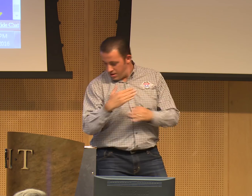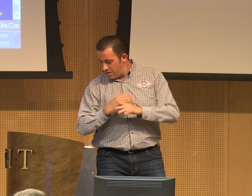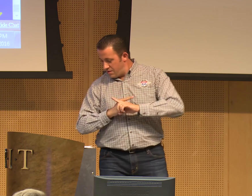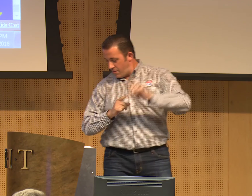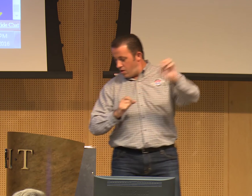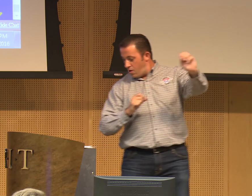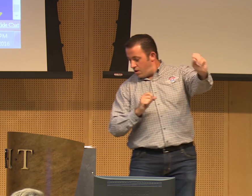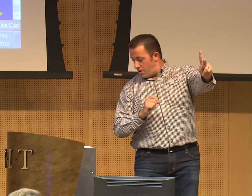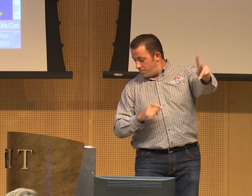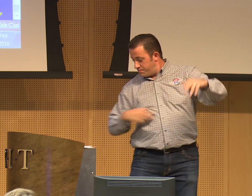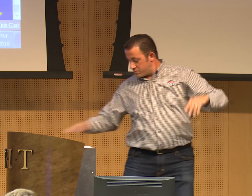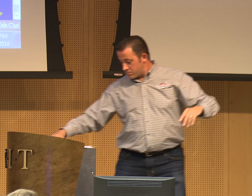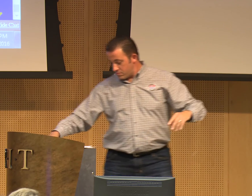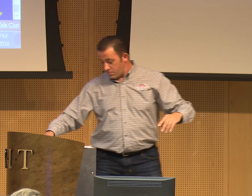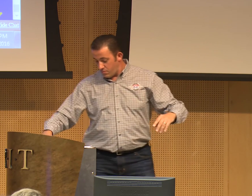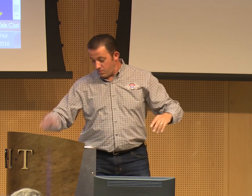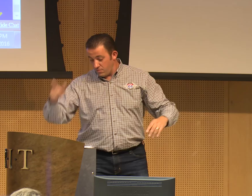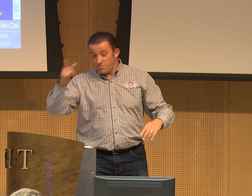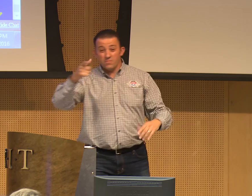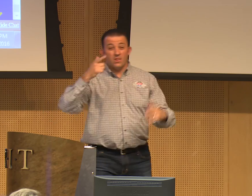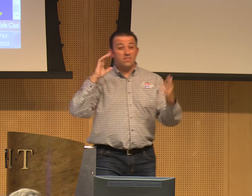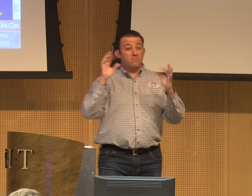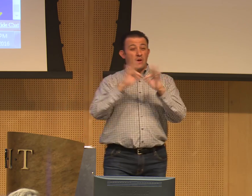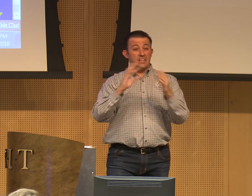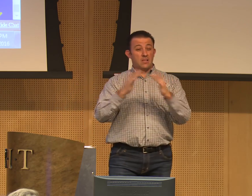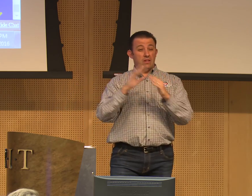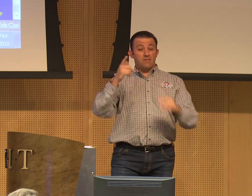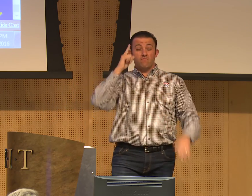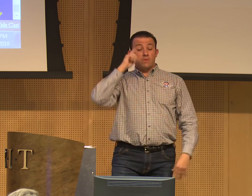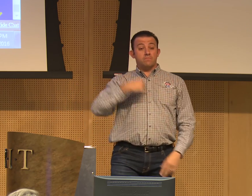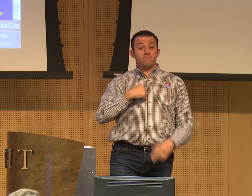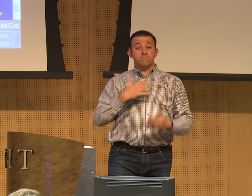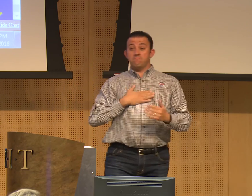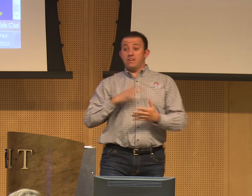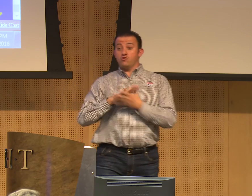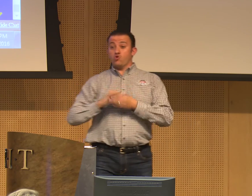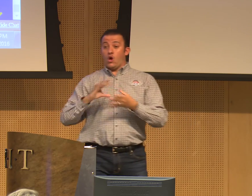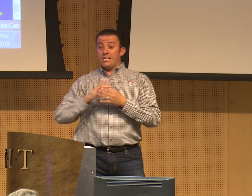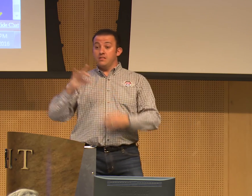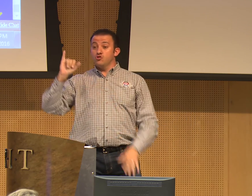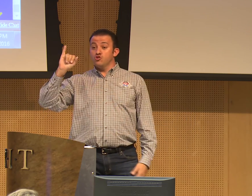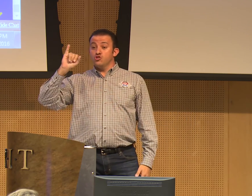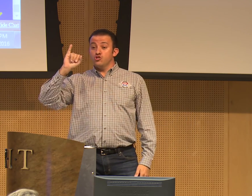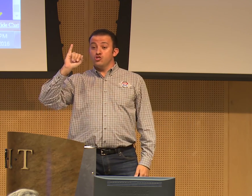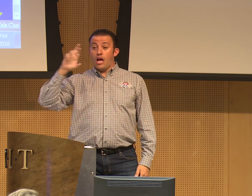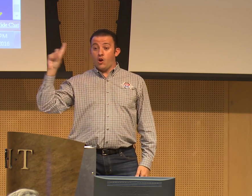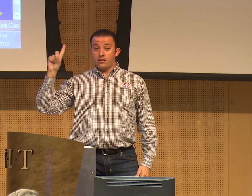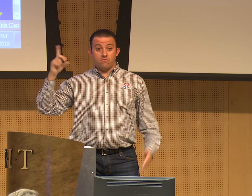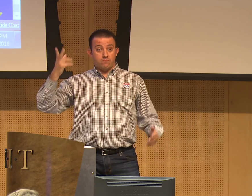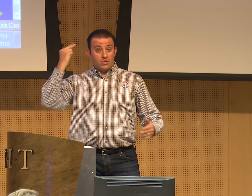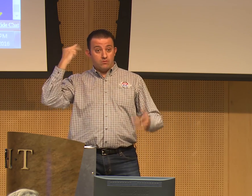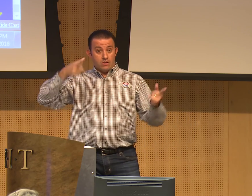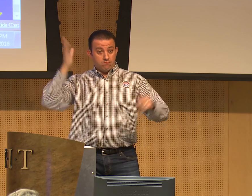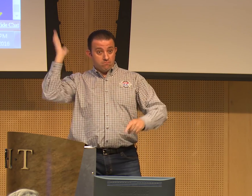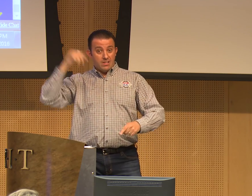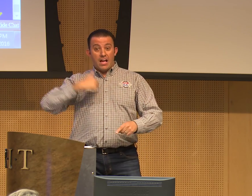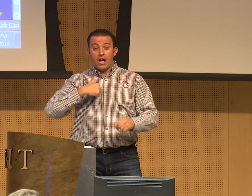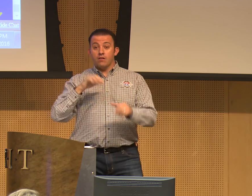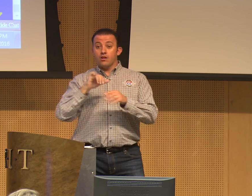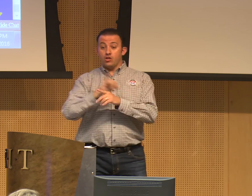All right. So my slides are a little bit different than what we've got on the overhead, but that's all right. I can roll with this. So my story--remember, Jarrod was here two years ago,